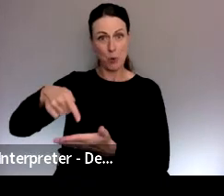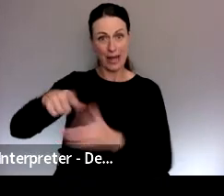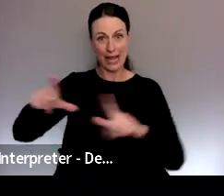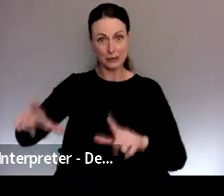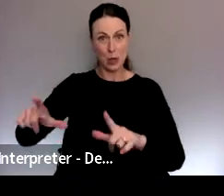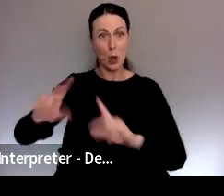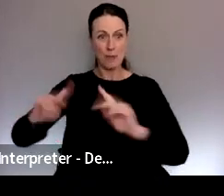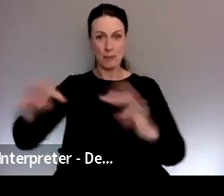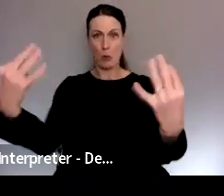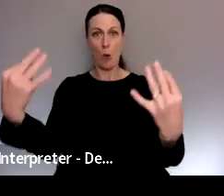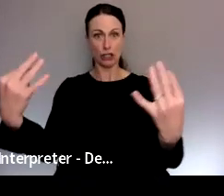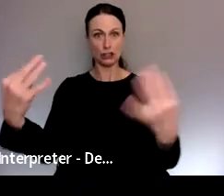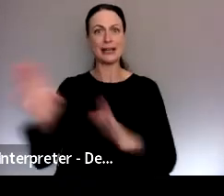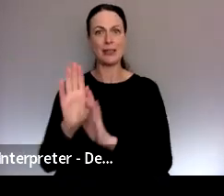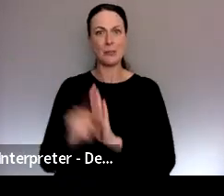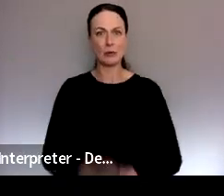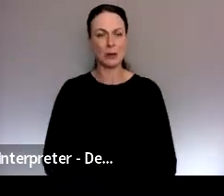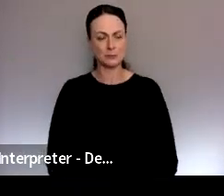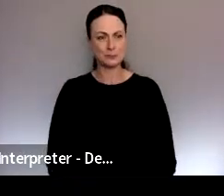with people watching in the background.